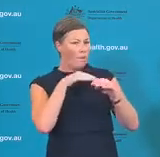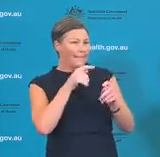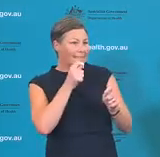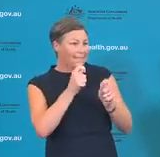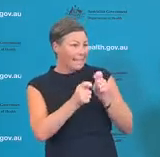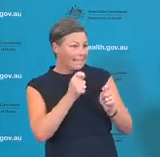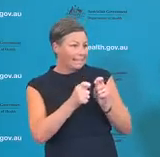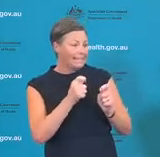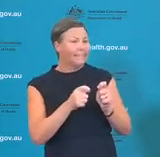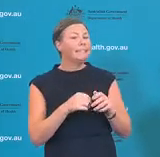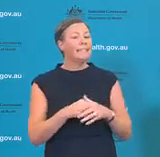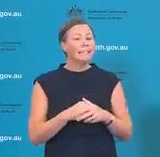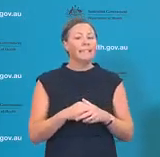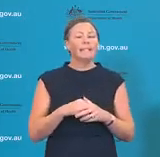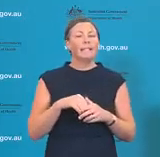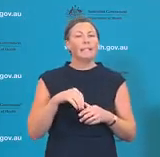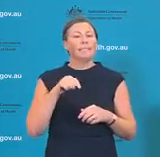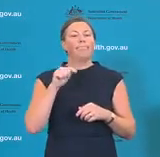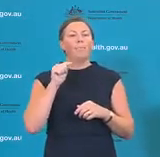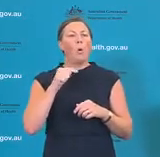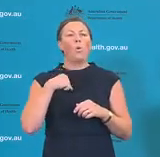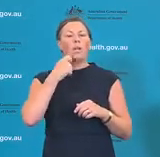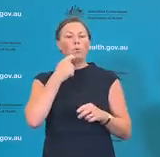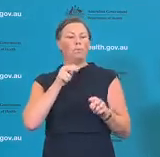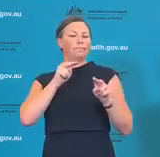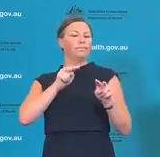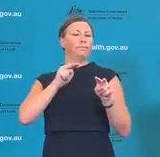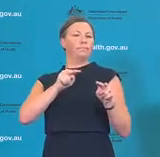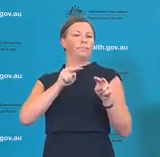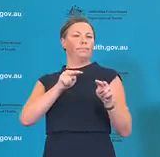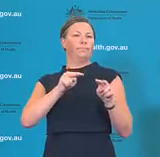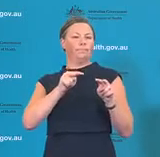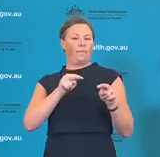outbreak will go on through that Public Health Unit and we will watch and